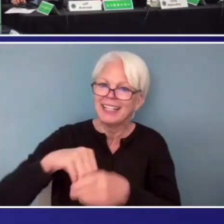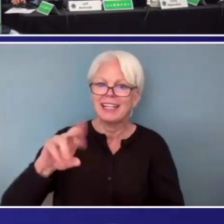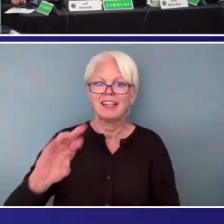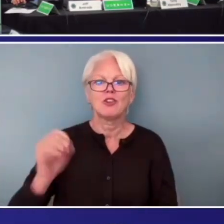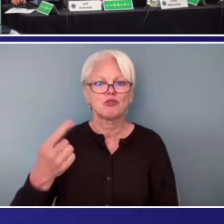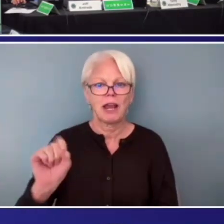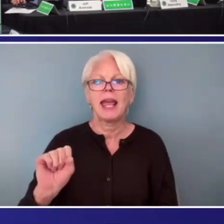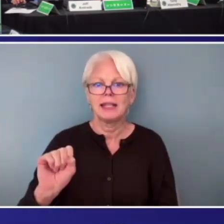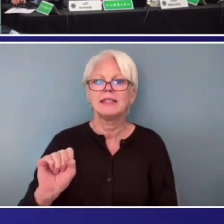Next, we have Ashley.